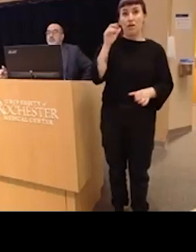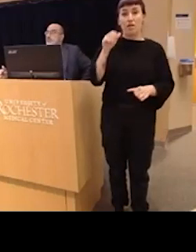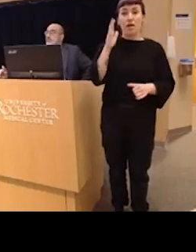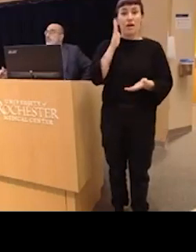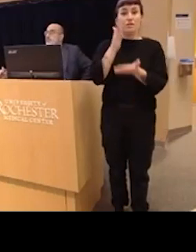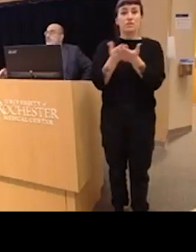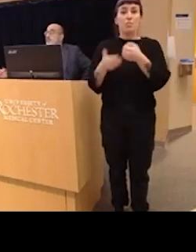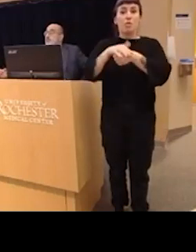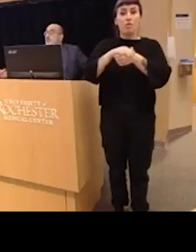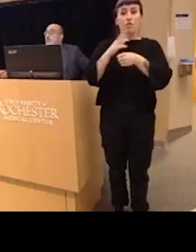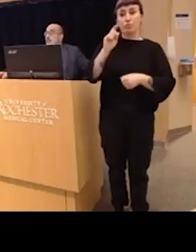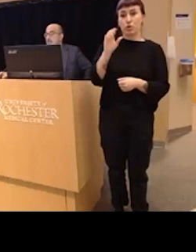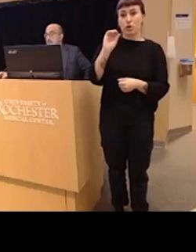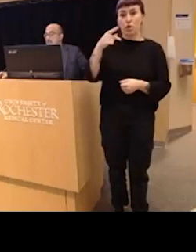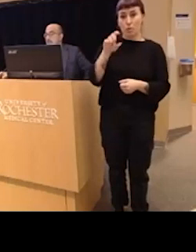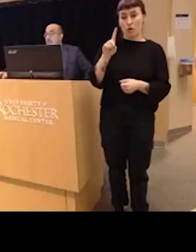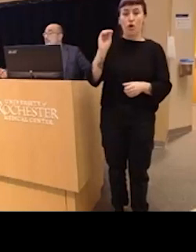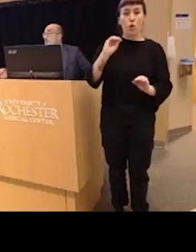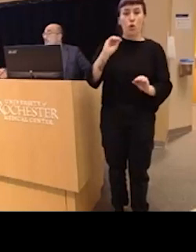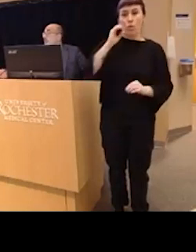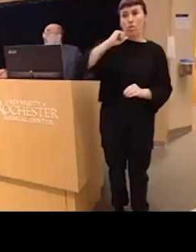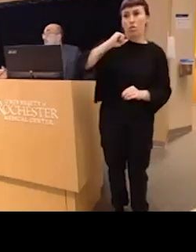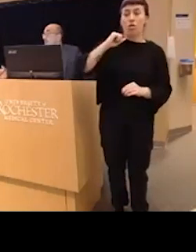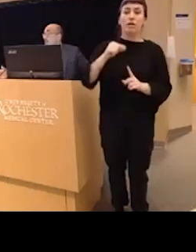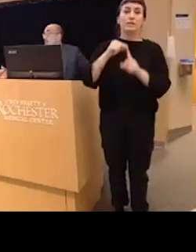prescription opioids and no one's going to push back on that except for some patients with chronic